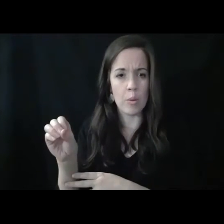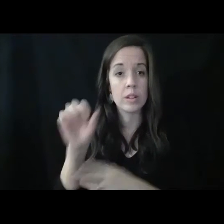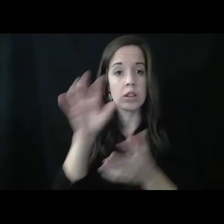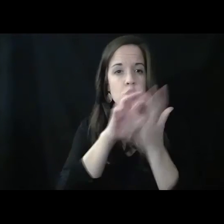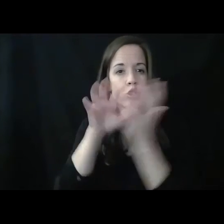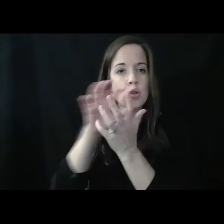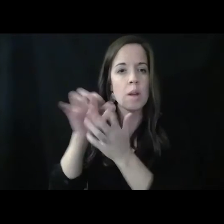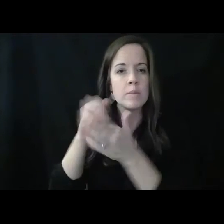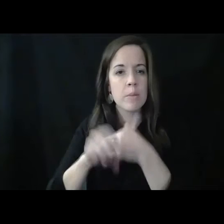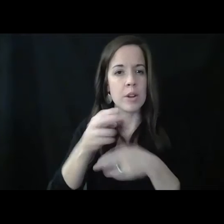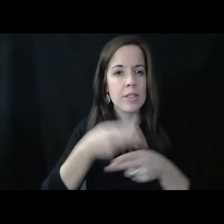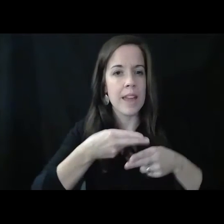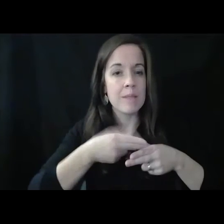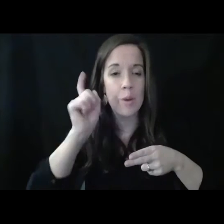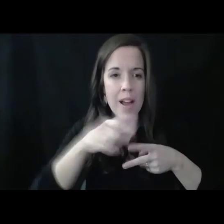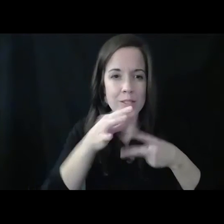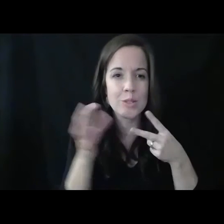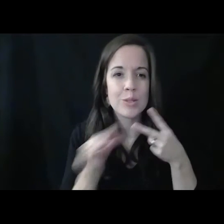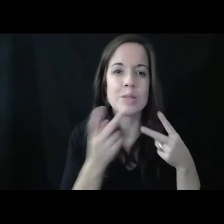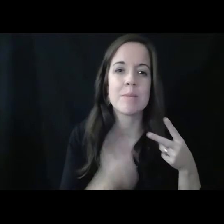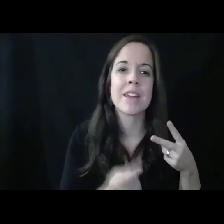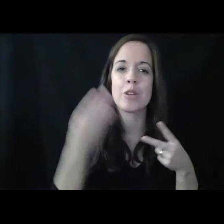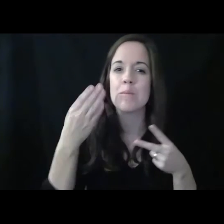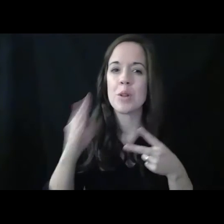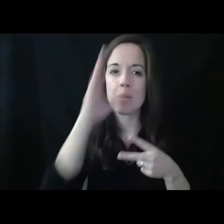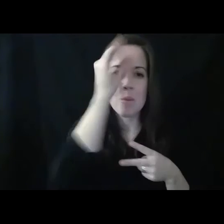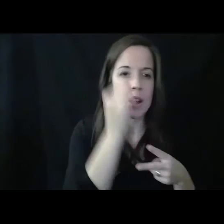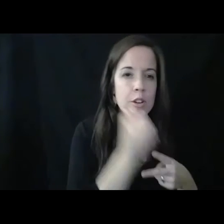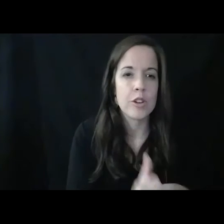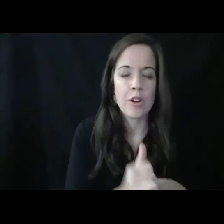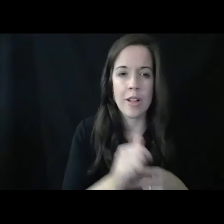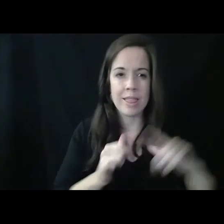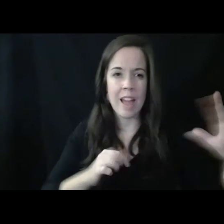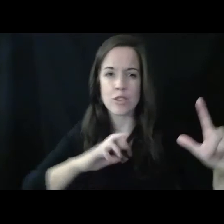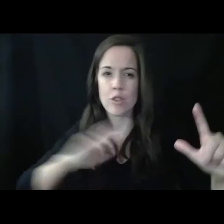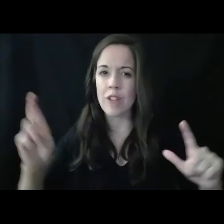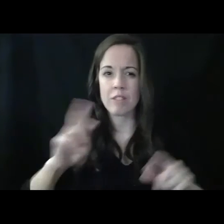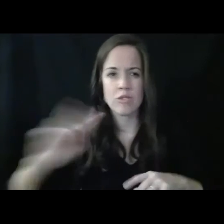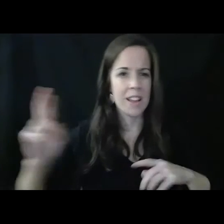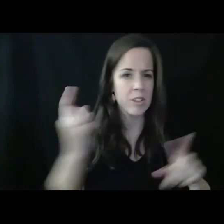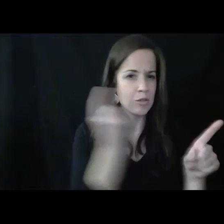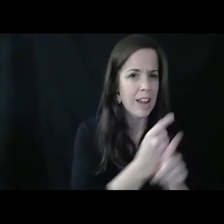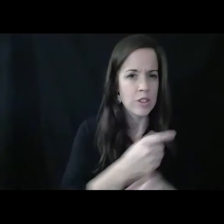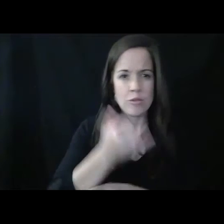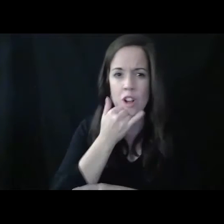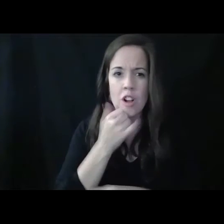You must choose: pink or blue, boy or girl, left or right, right or wrong, truth or lie, truth or dare.